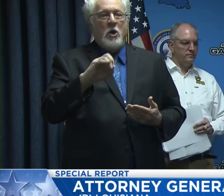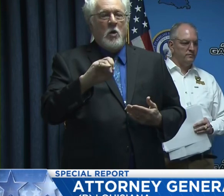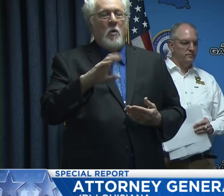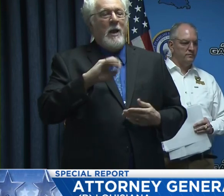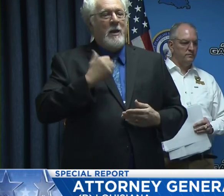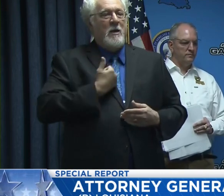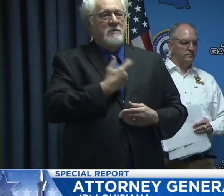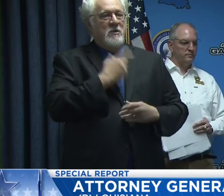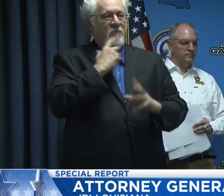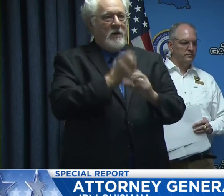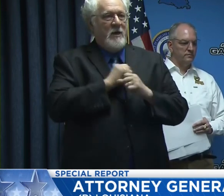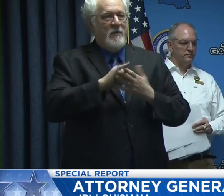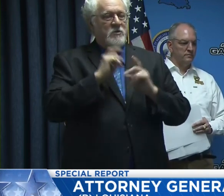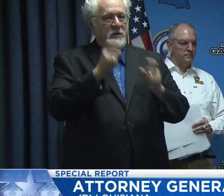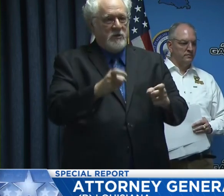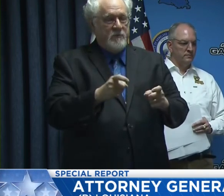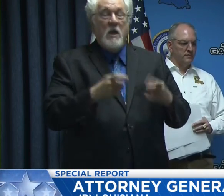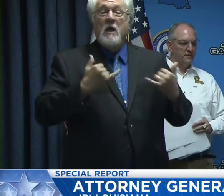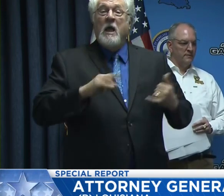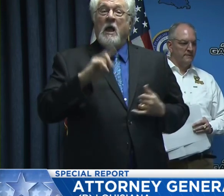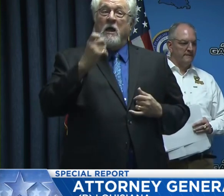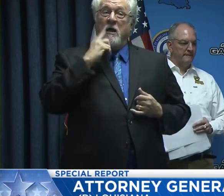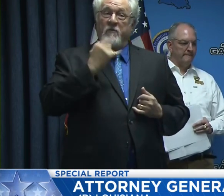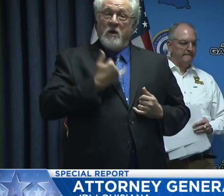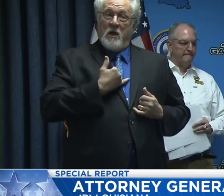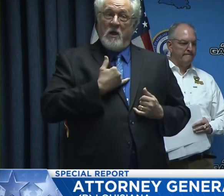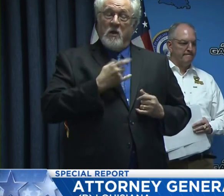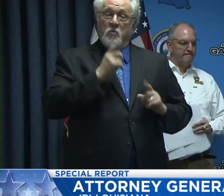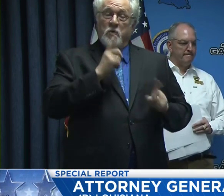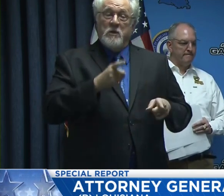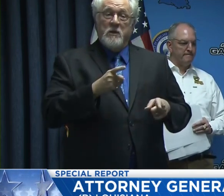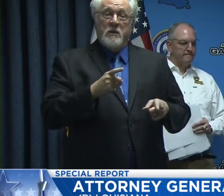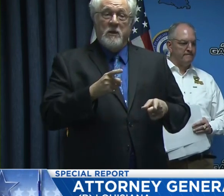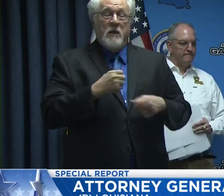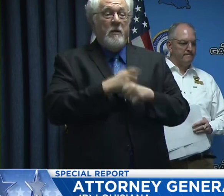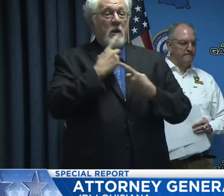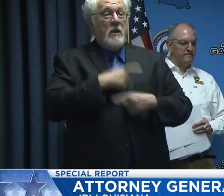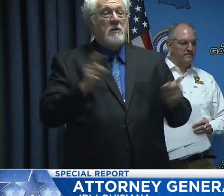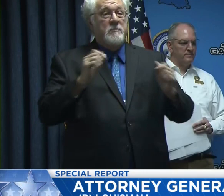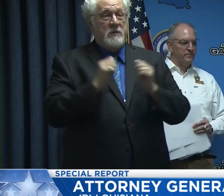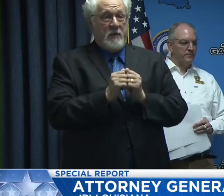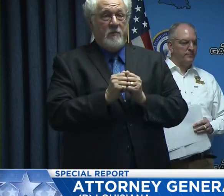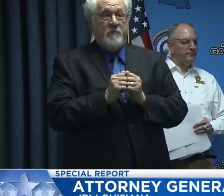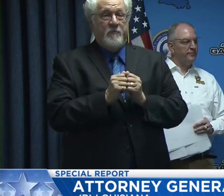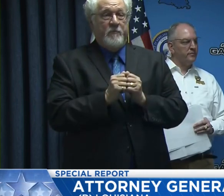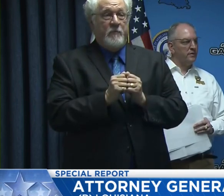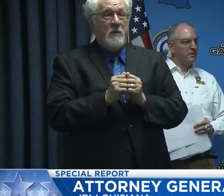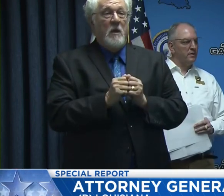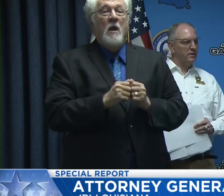I APPRECIATE LSU MEDICAL SCHOOL DEAN FOR SECURING THIS DONATION.